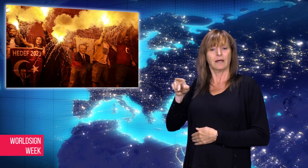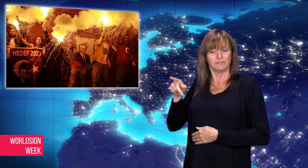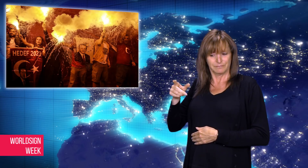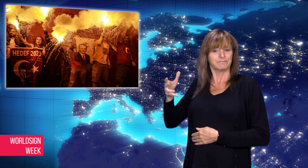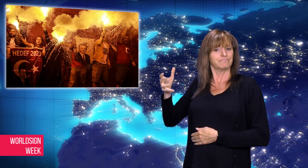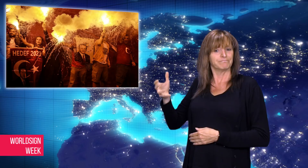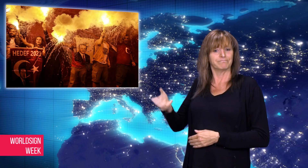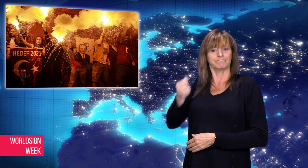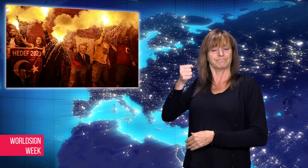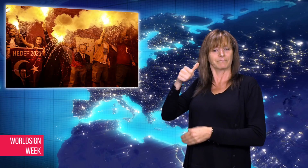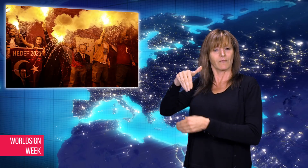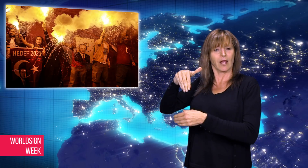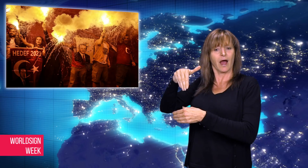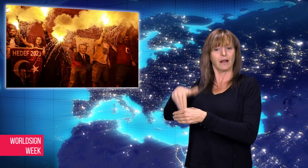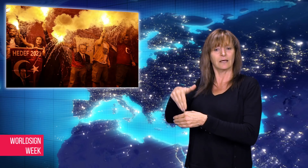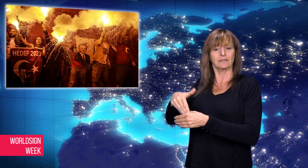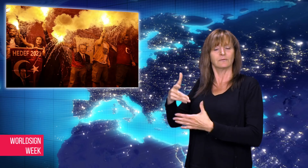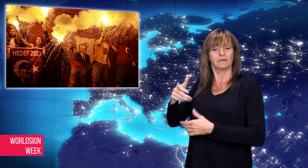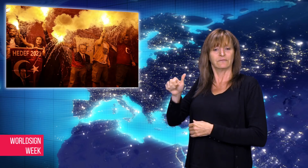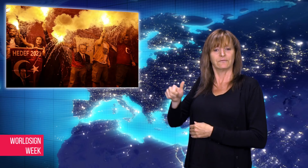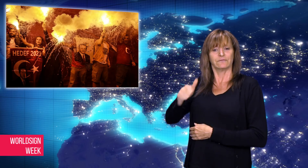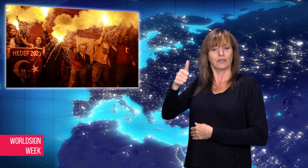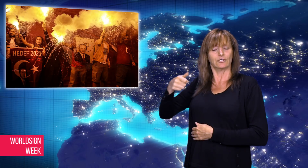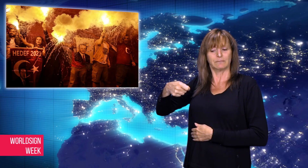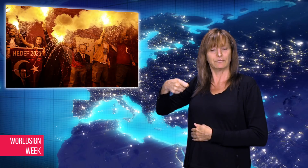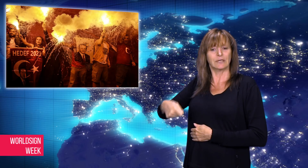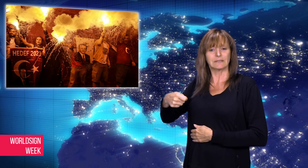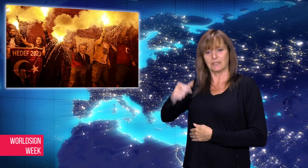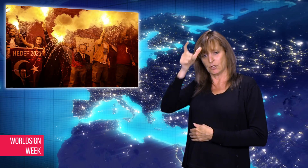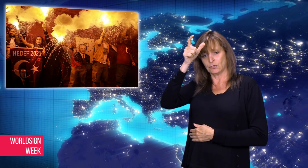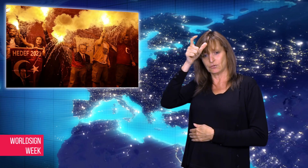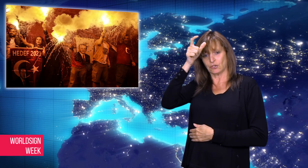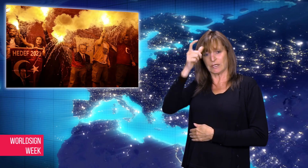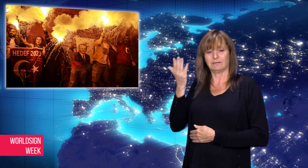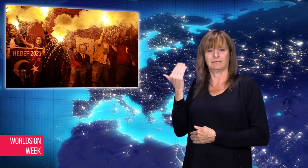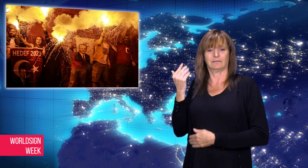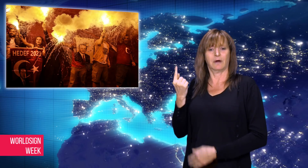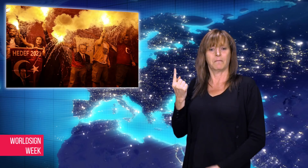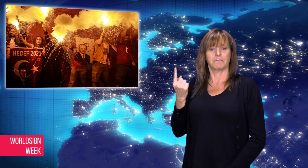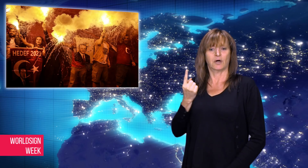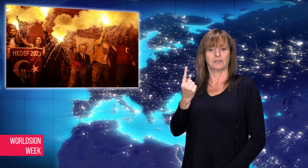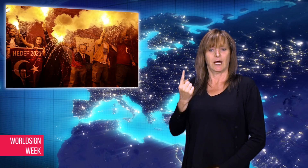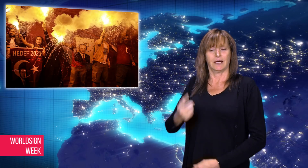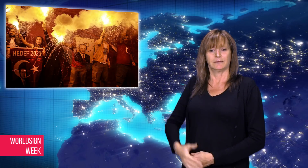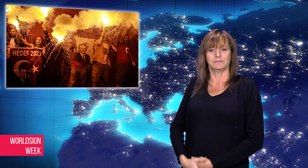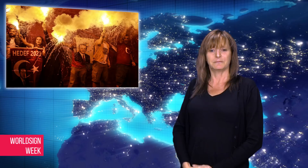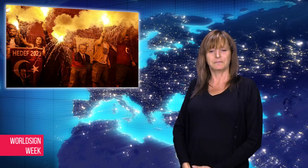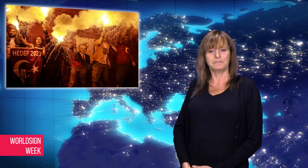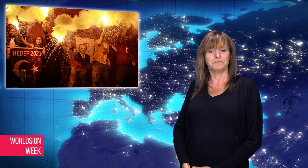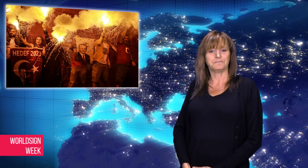president of Turkey on Monday. Erdogan won 52% of the ballots and